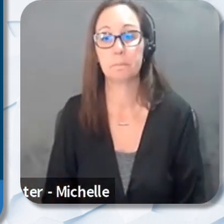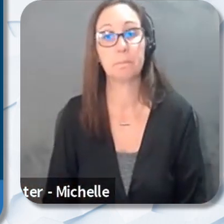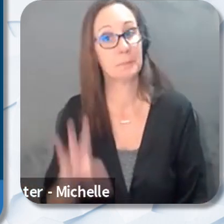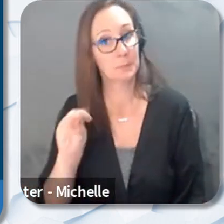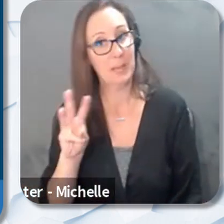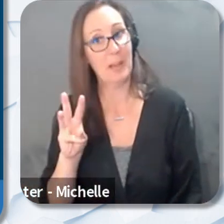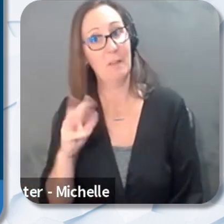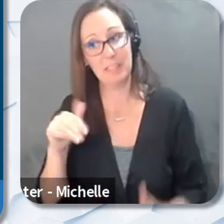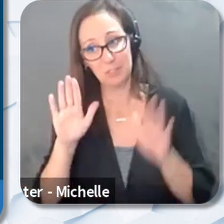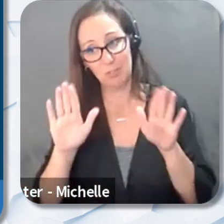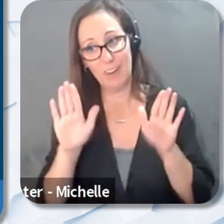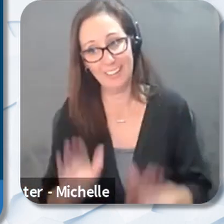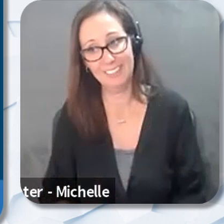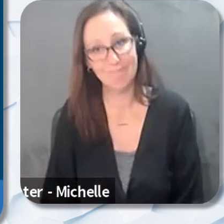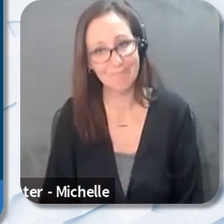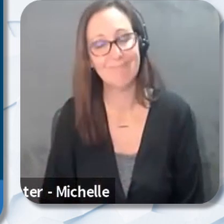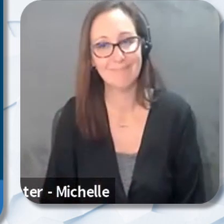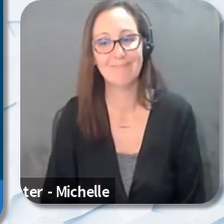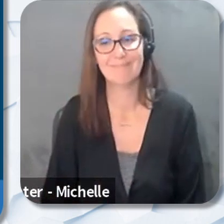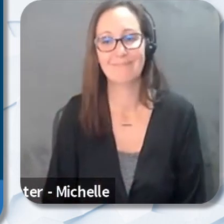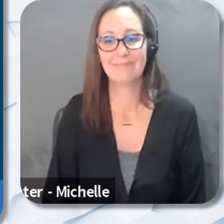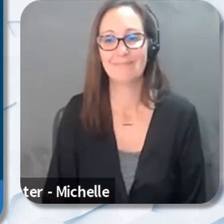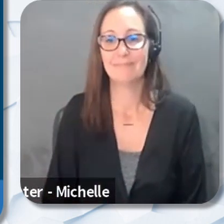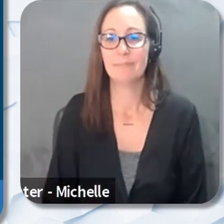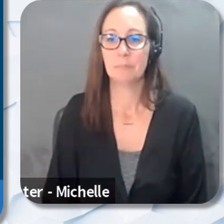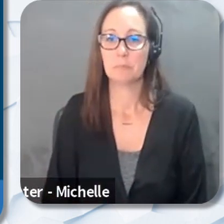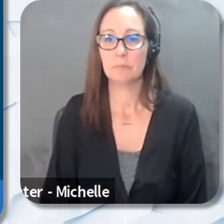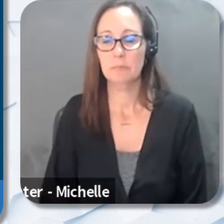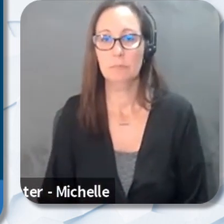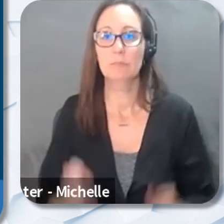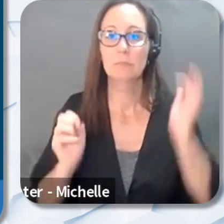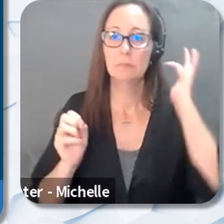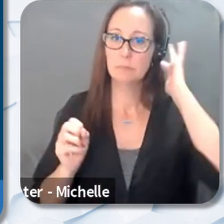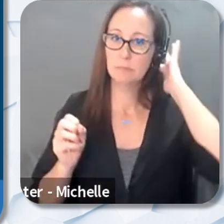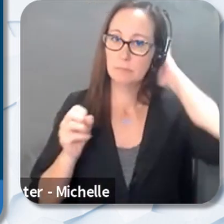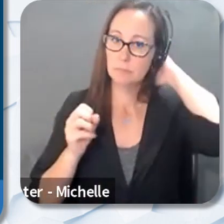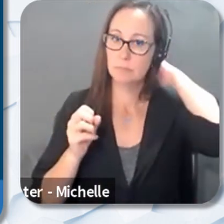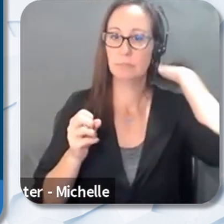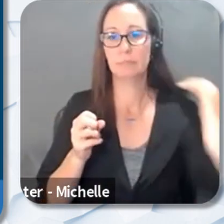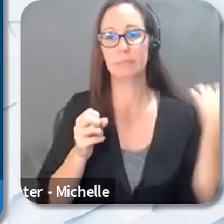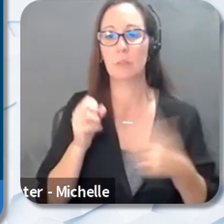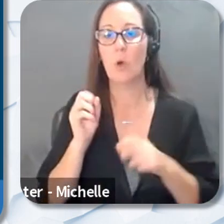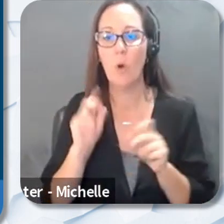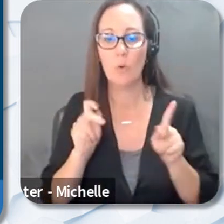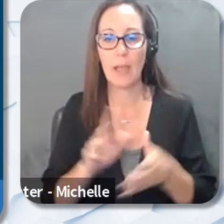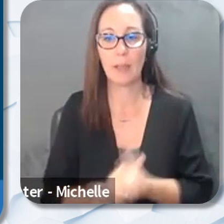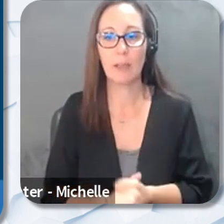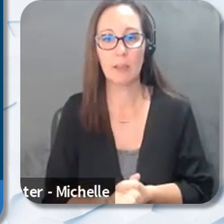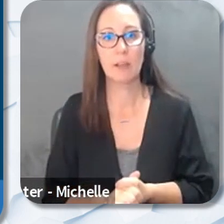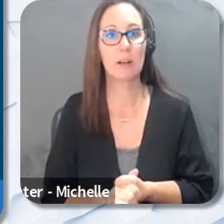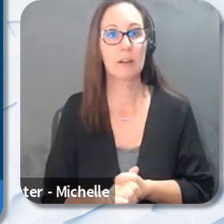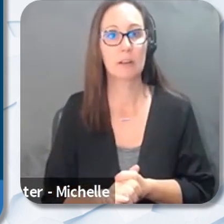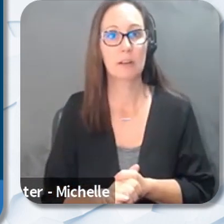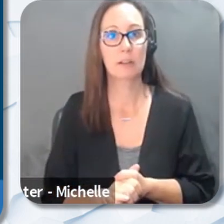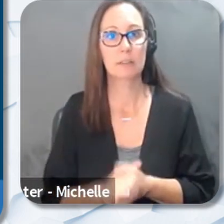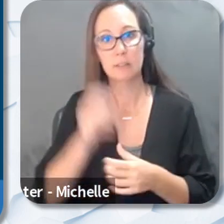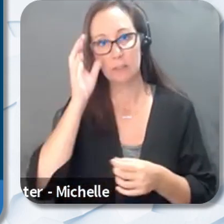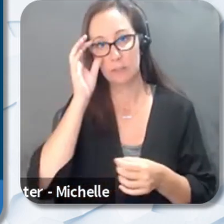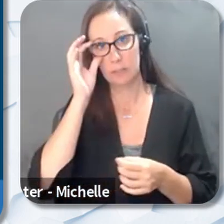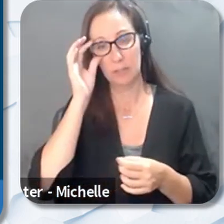Sheila Self: That's great. Okay, so. Question five.